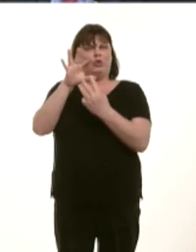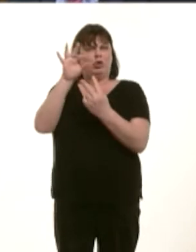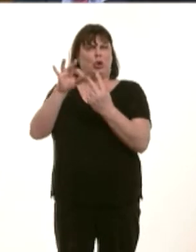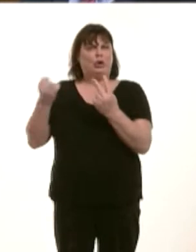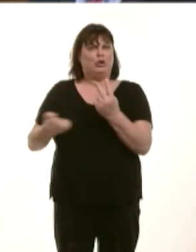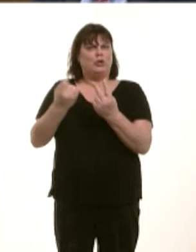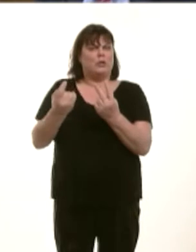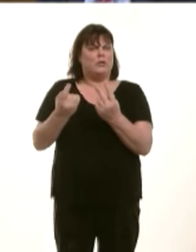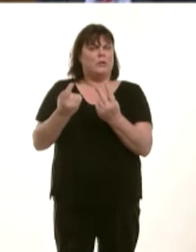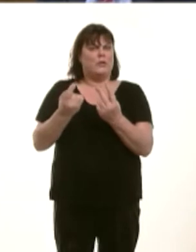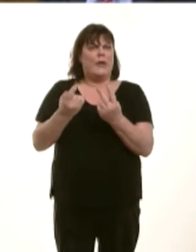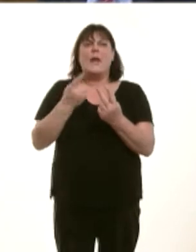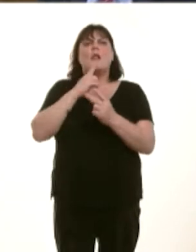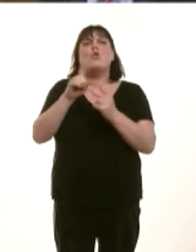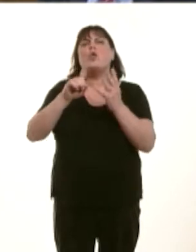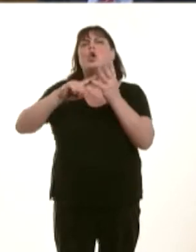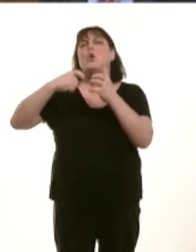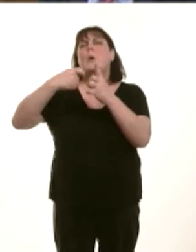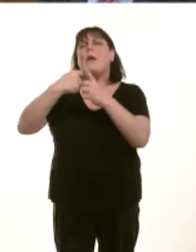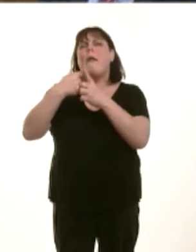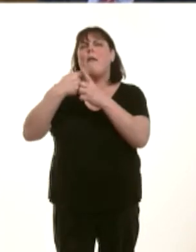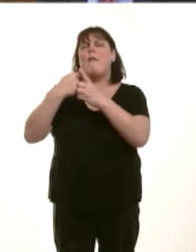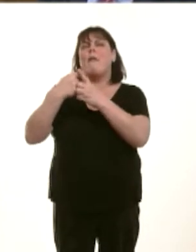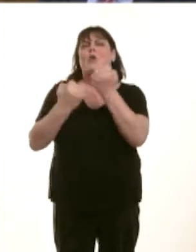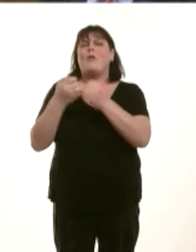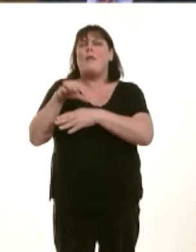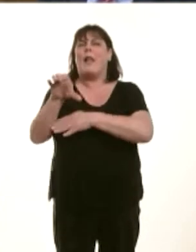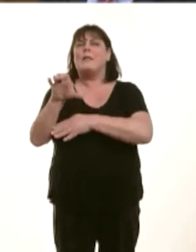of all, itís not a UK driving licence; itís a GB driving licence. Northern Ireland has